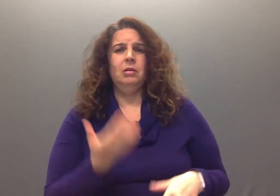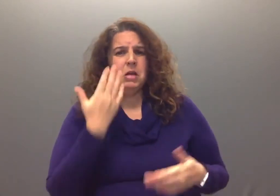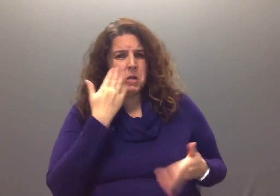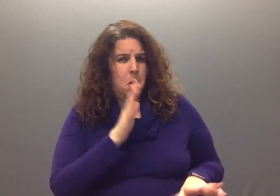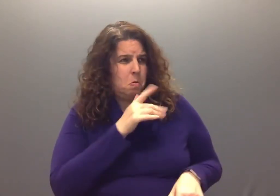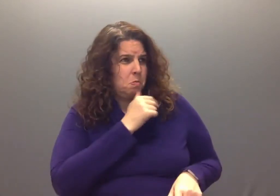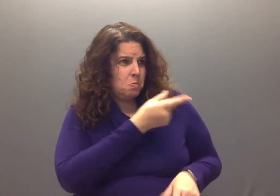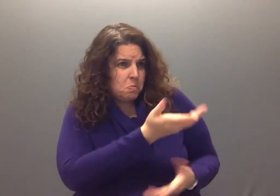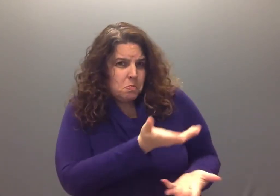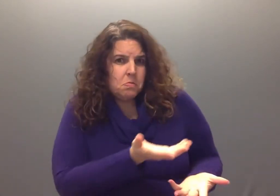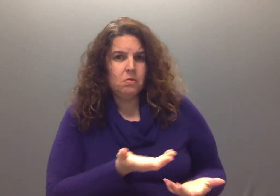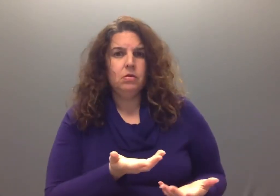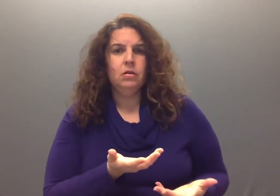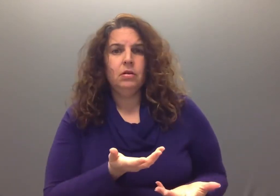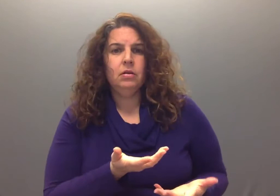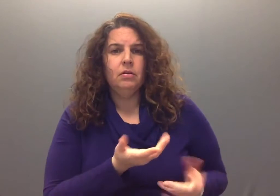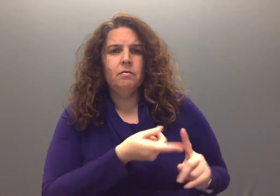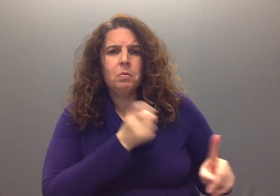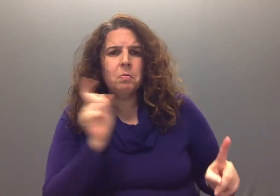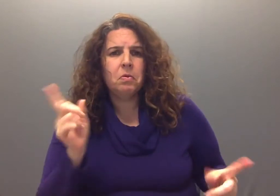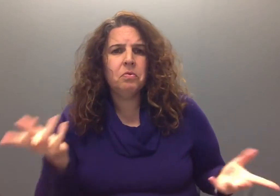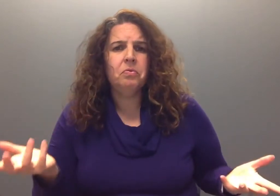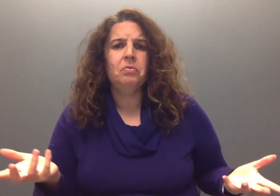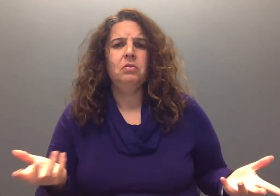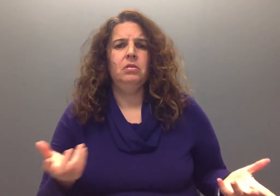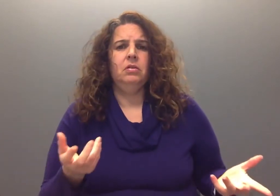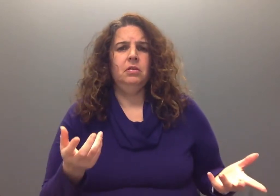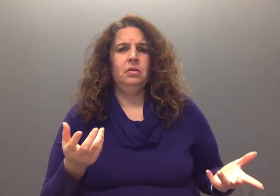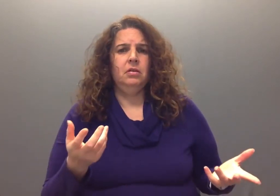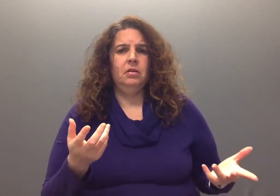This leads them to second-guess whether the interpreter knows how to facilitate cultures.